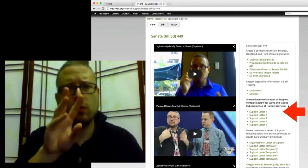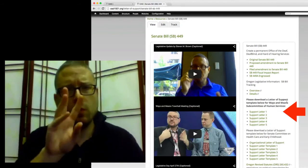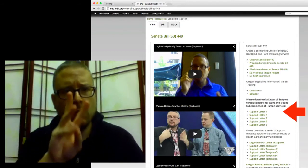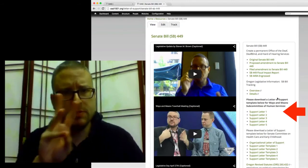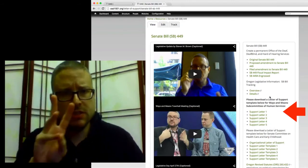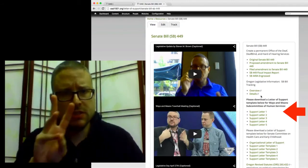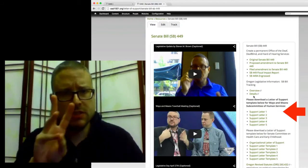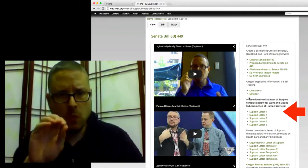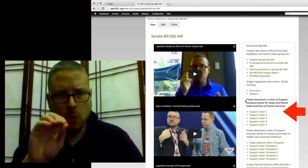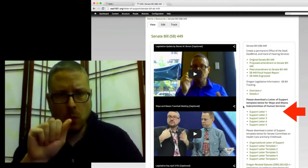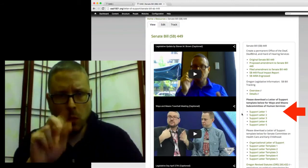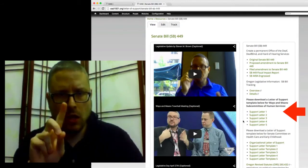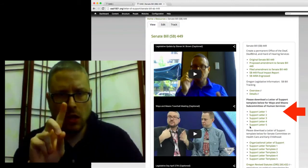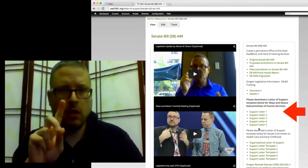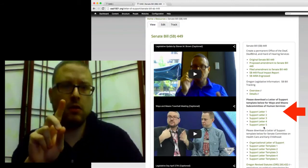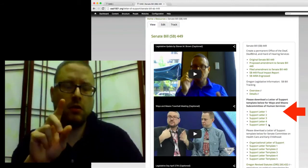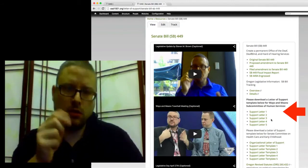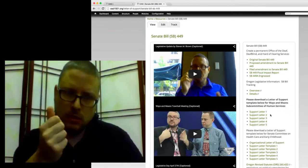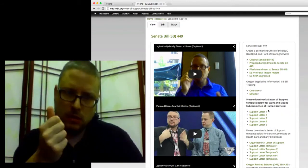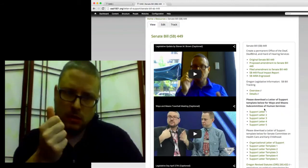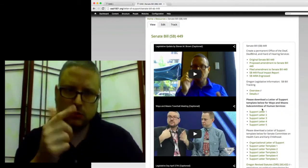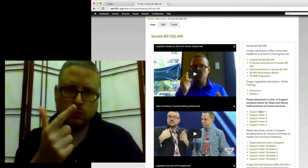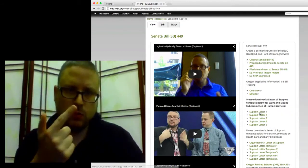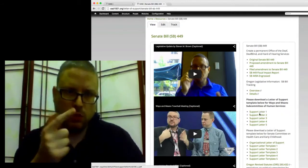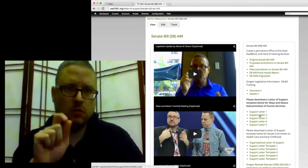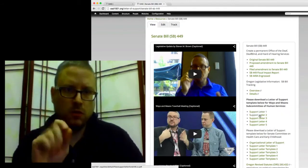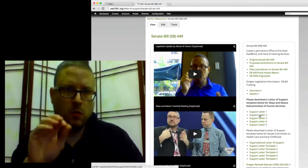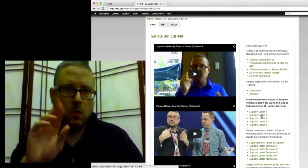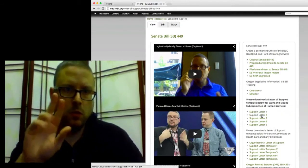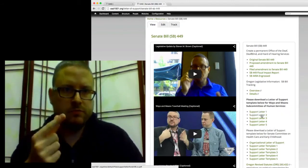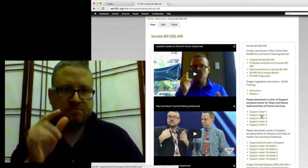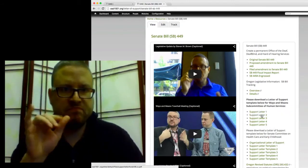at www.oad1921.org.